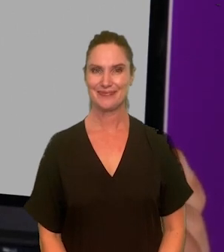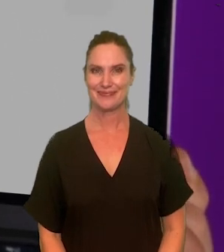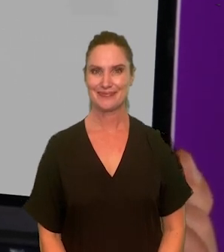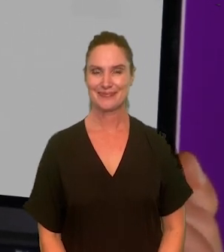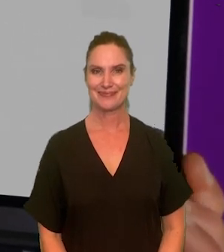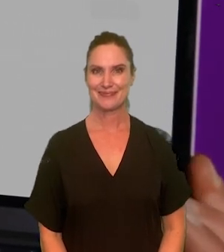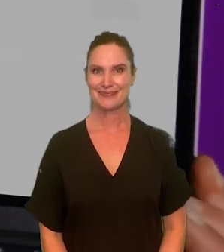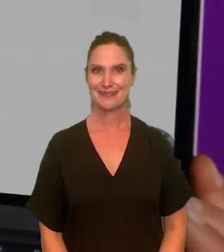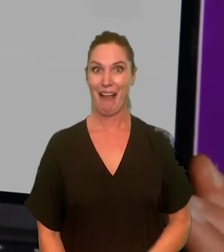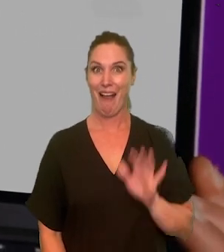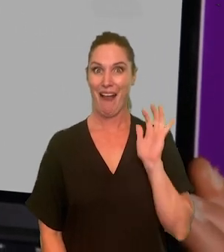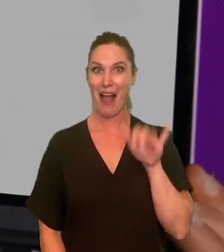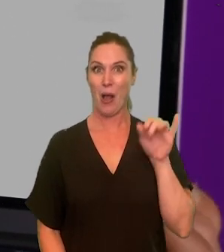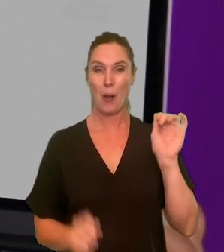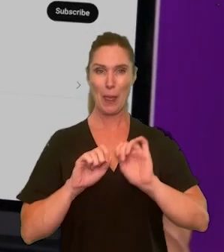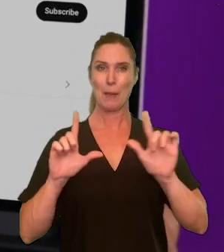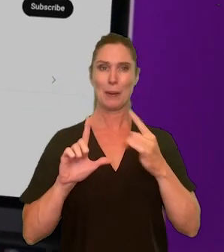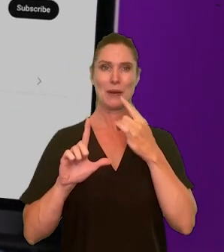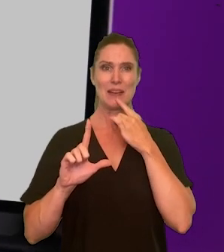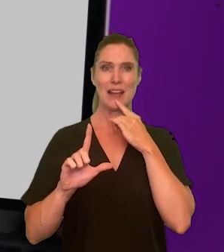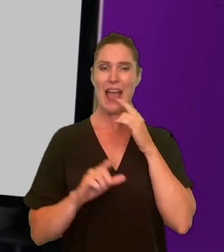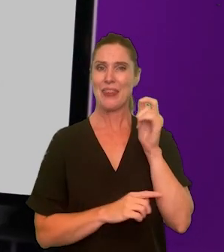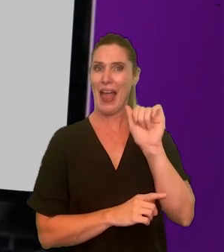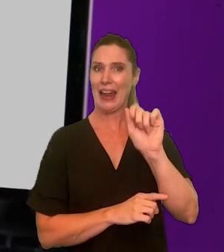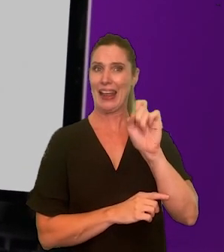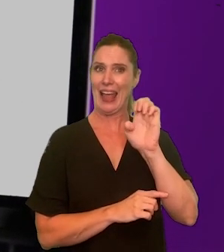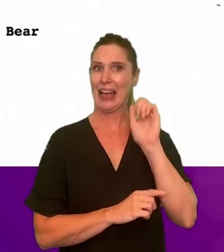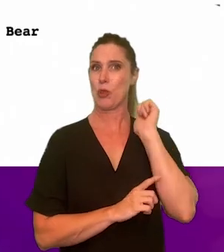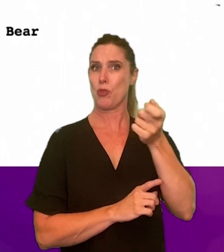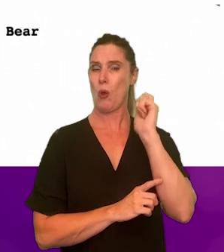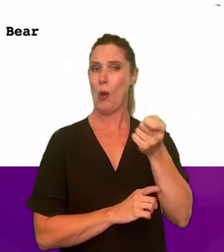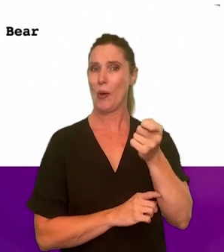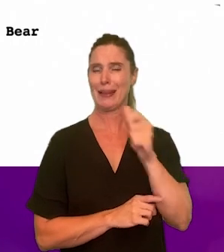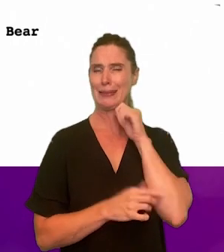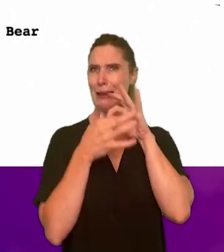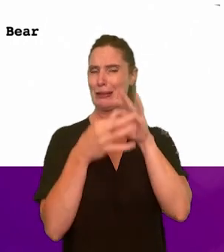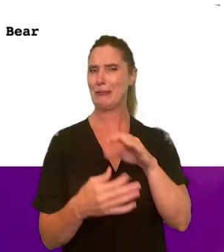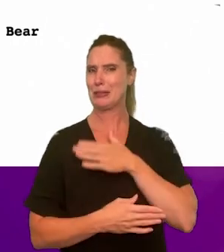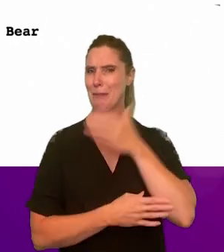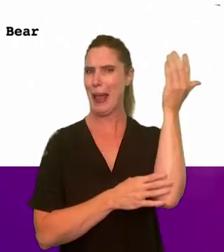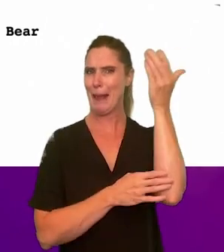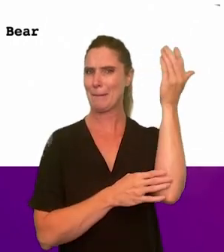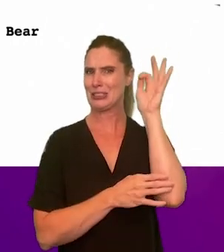Oh, this pop-up is saying that axe-throwing might not be relevant to delivering the pitch. It's probably right.